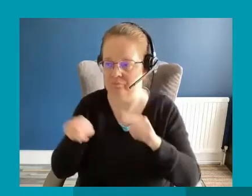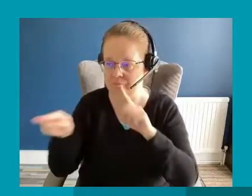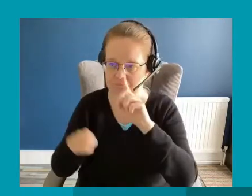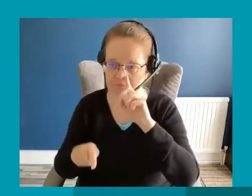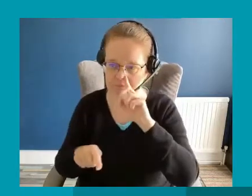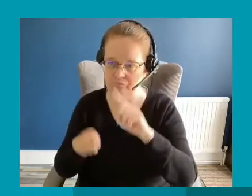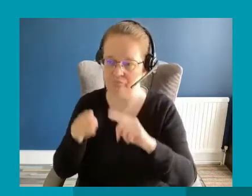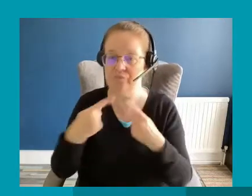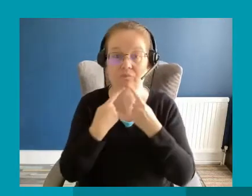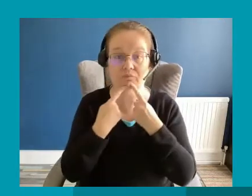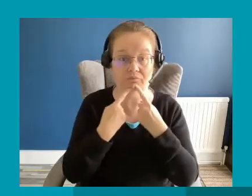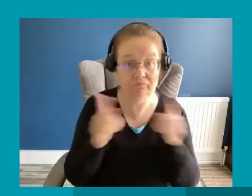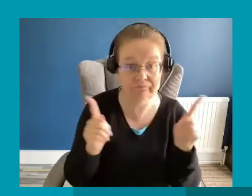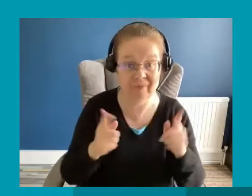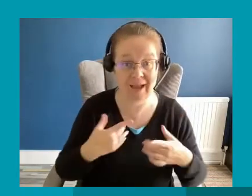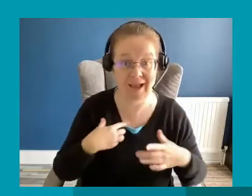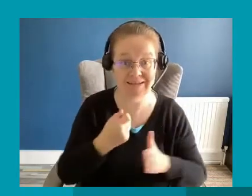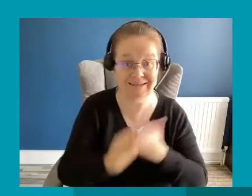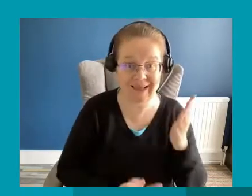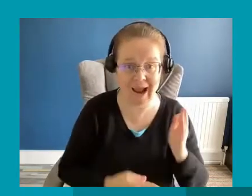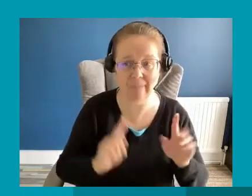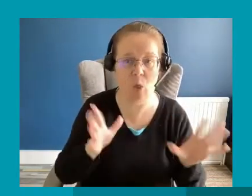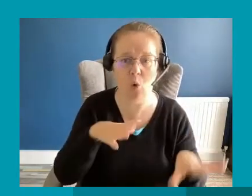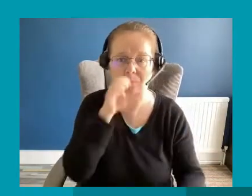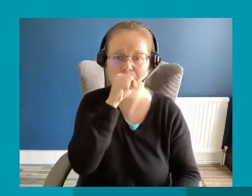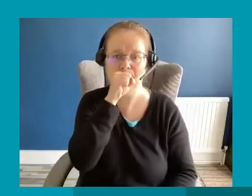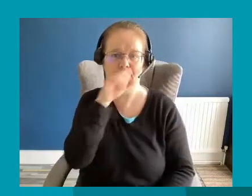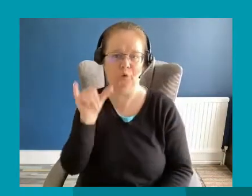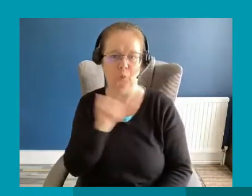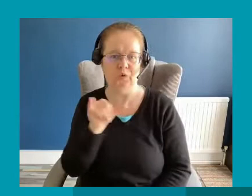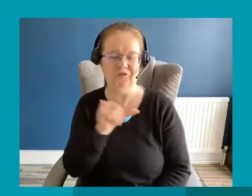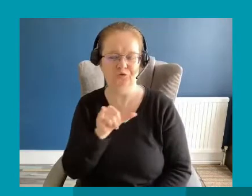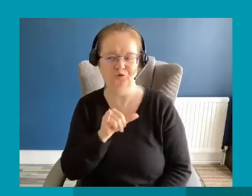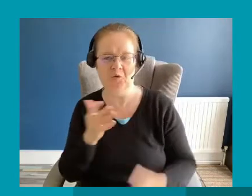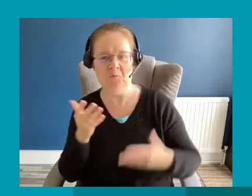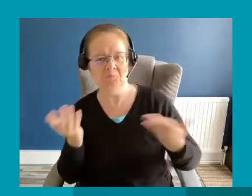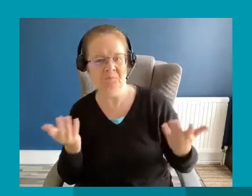Whether to disclose your disability. I know that you've all thought about that,